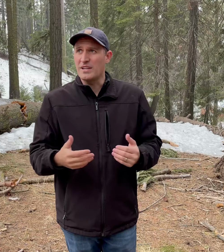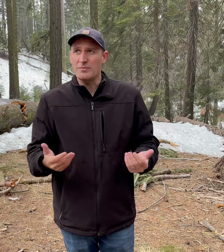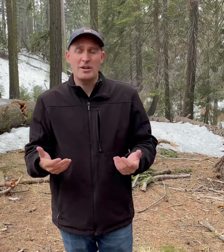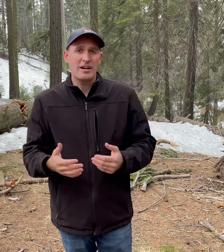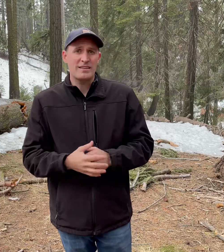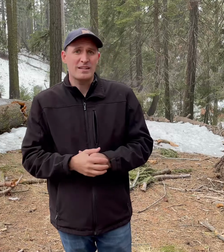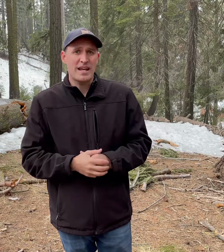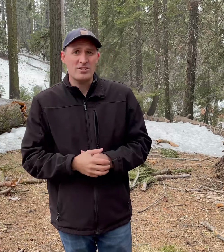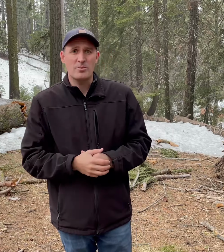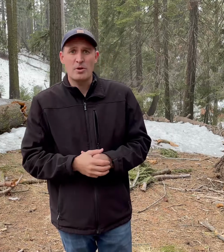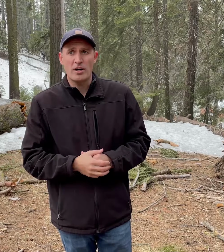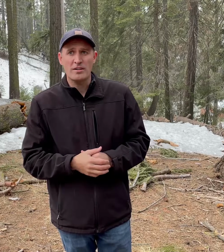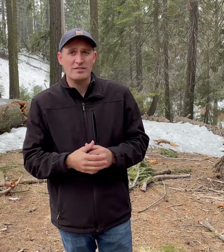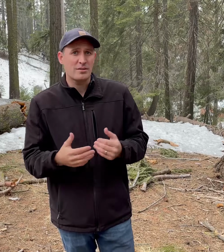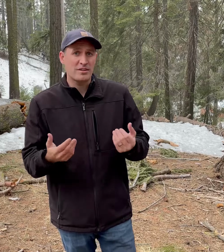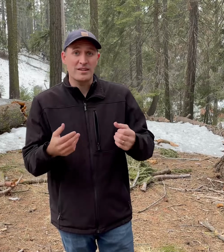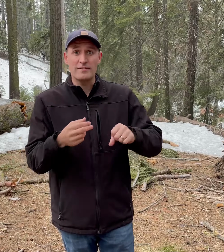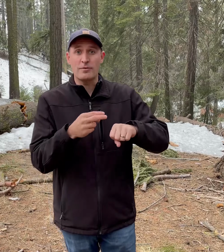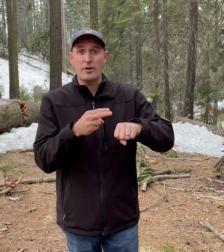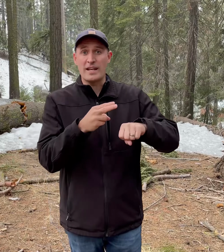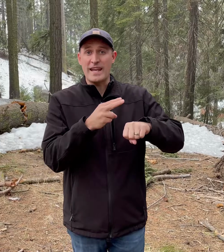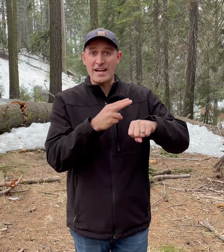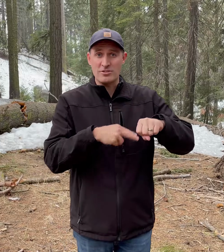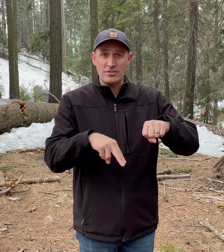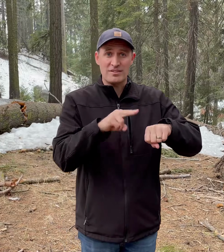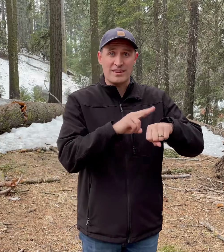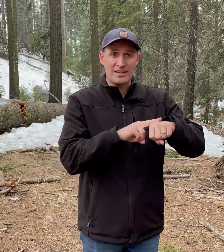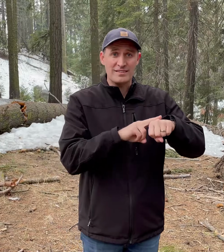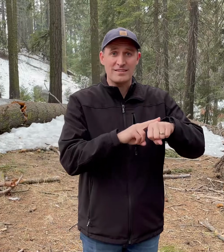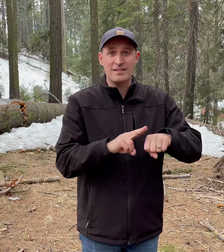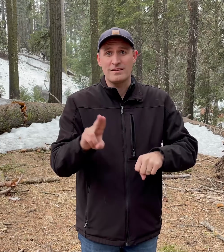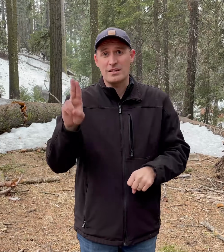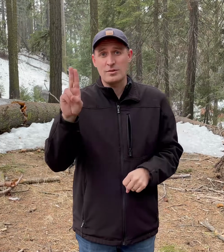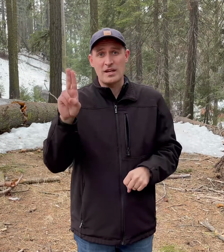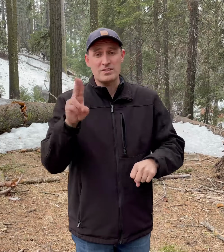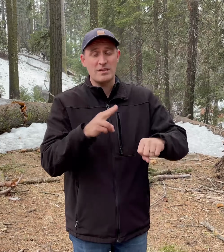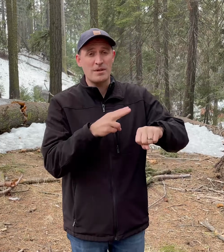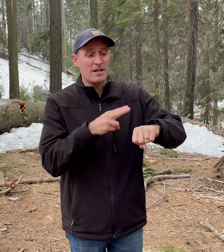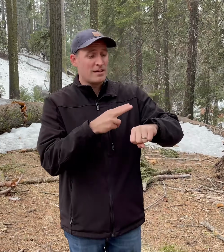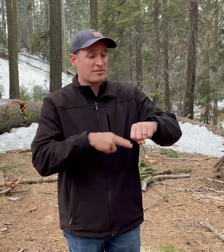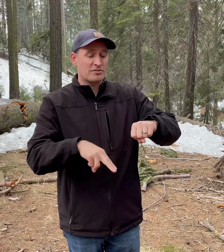we're here at the national park so the sign for a national is like this the u handshape circles